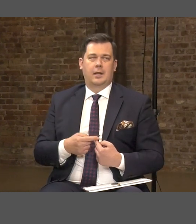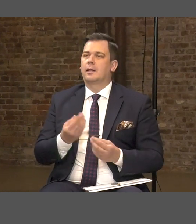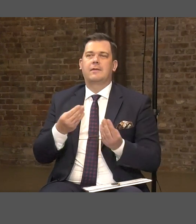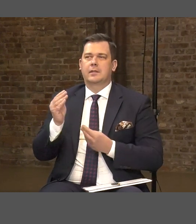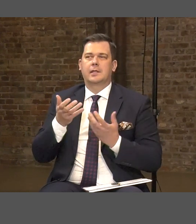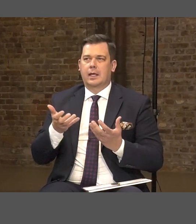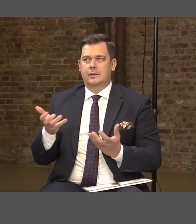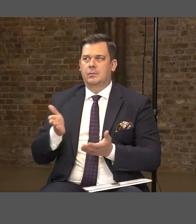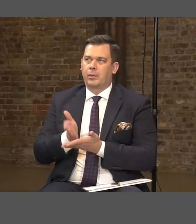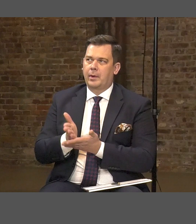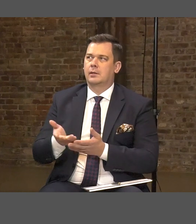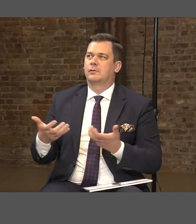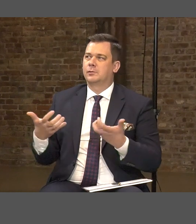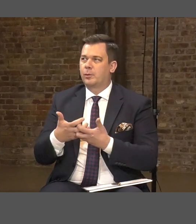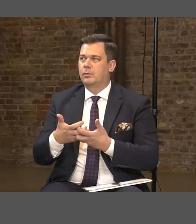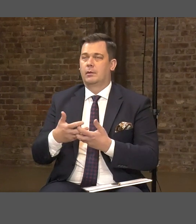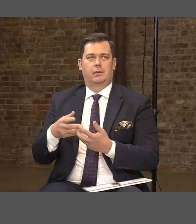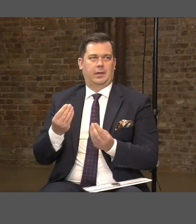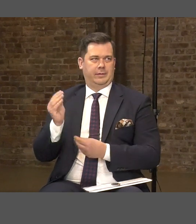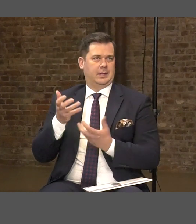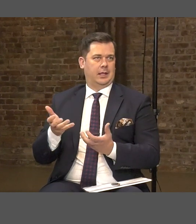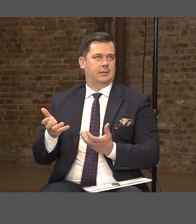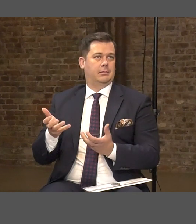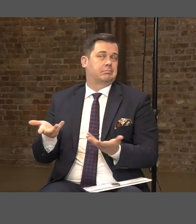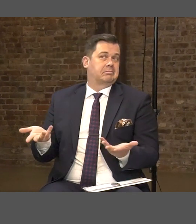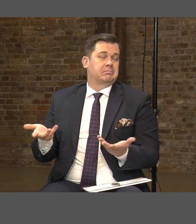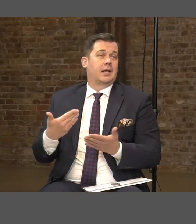they are most willing to cooperate, to help.